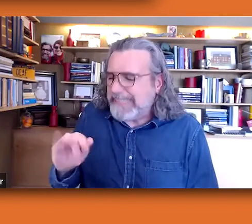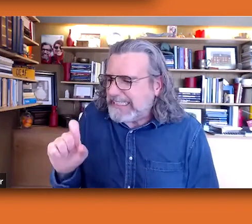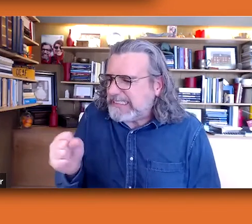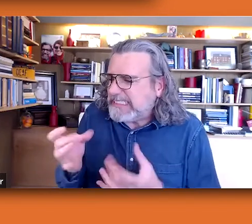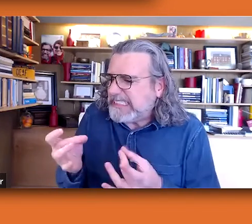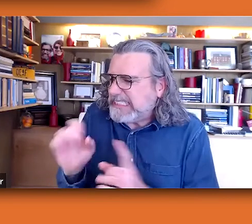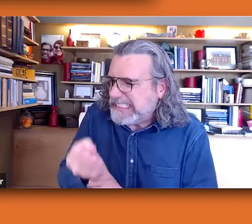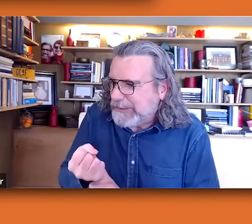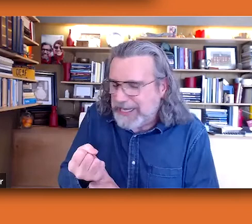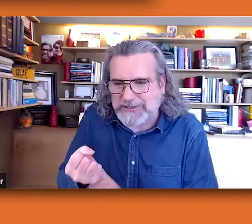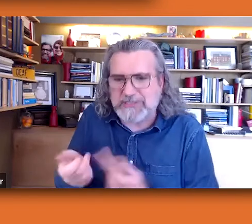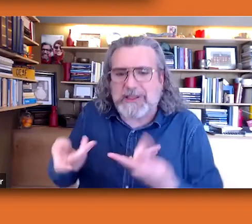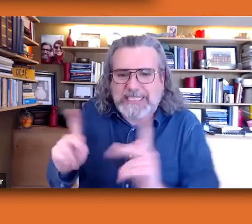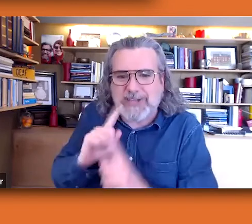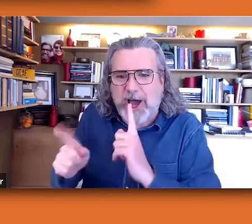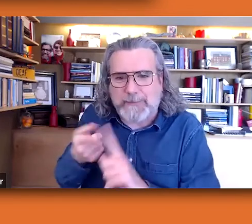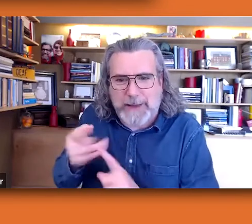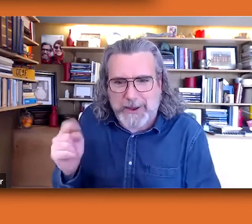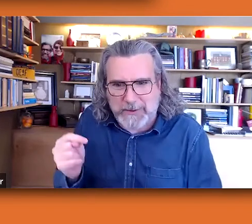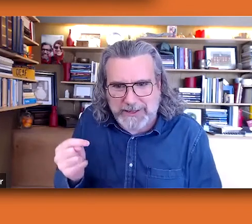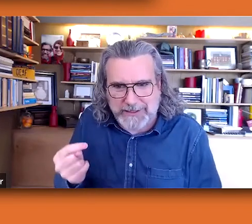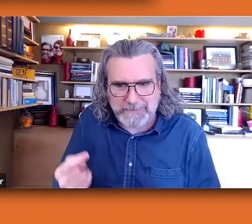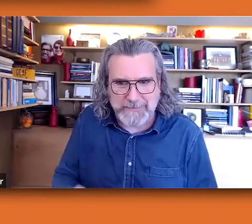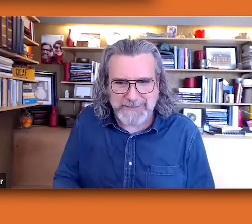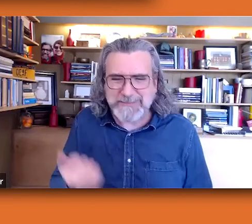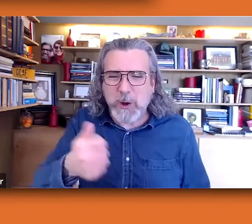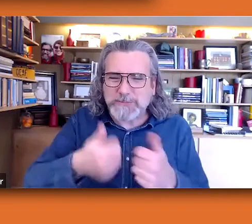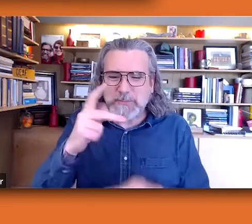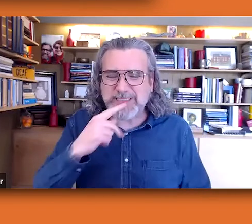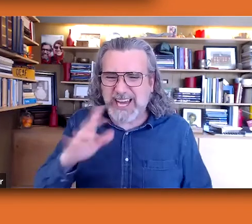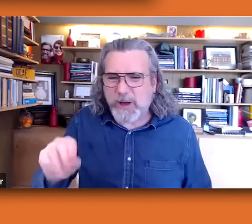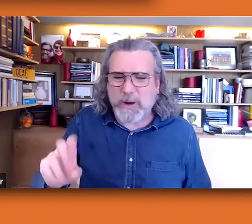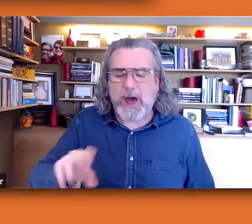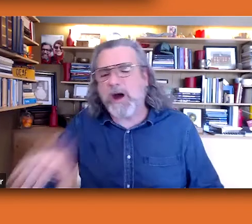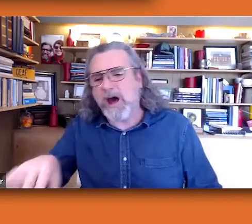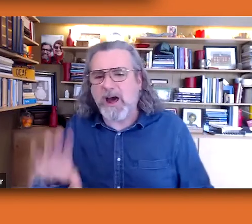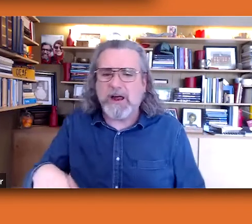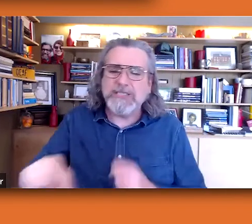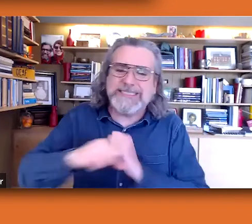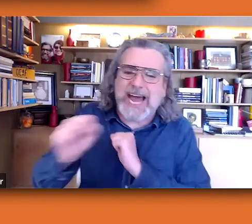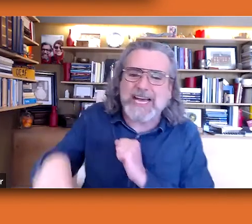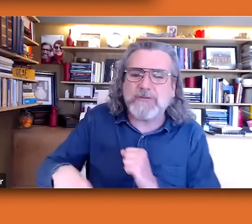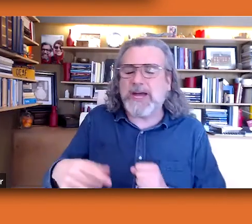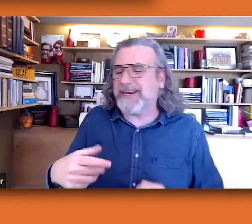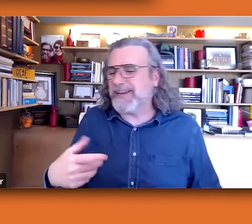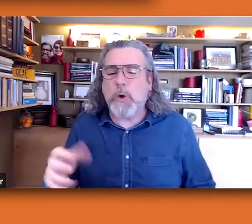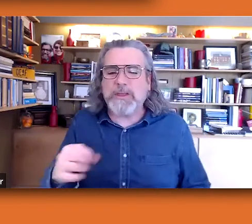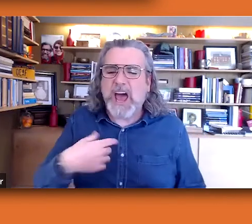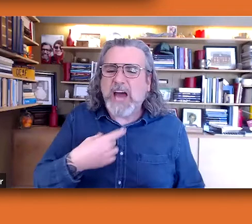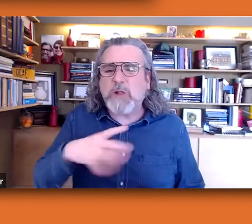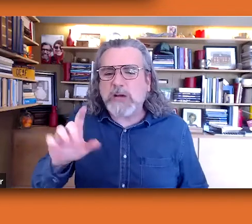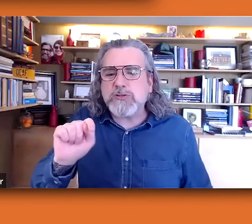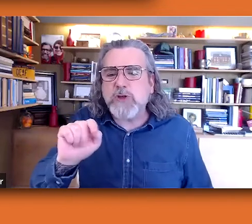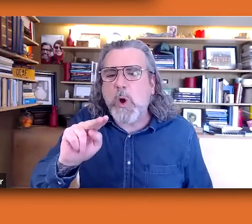knowing that someone else gets it. You know, I see this problem as happening. Let's talk about it, instead of being told that they're exaggerating